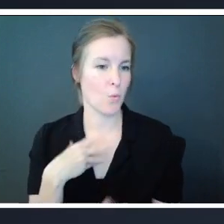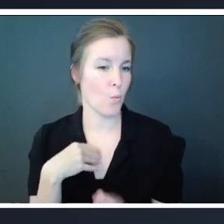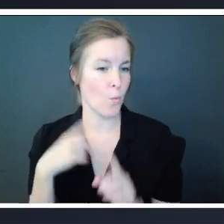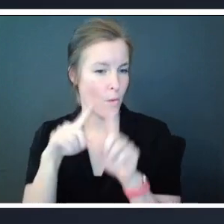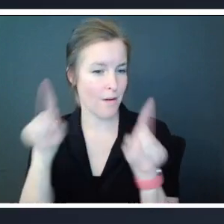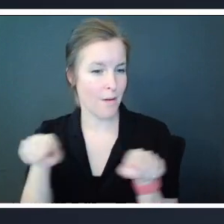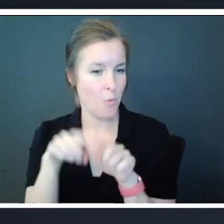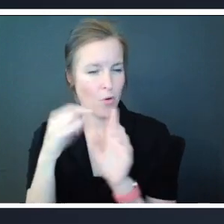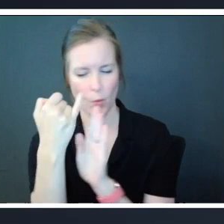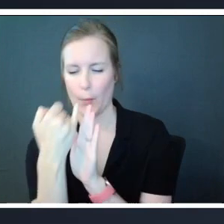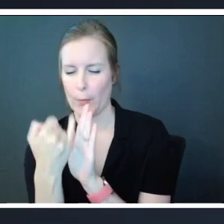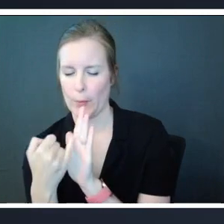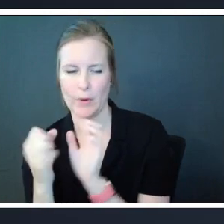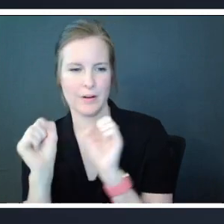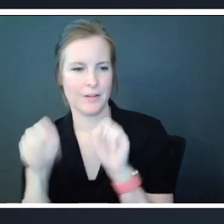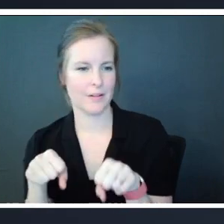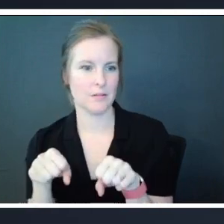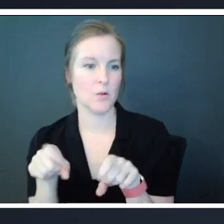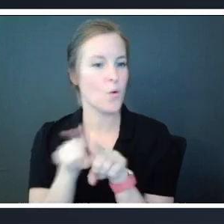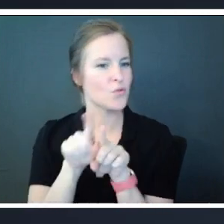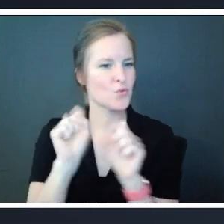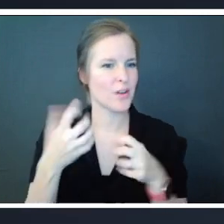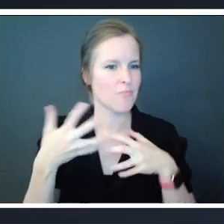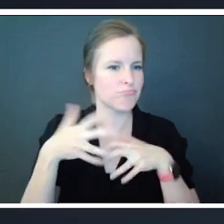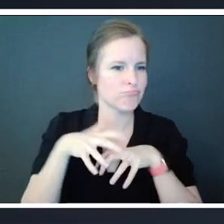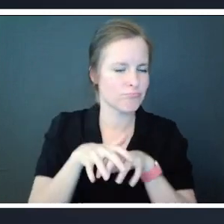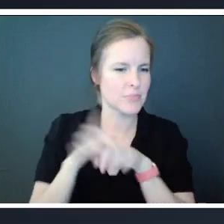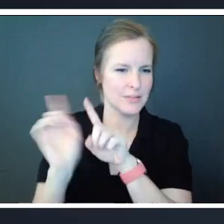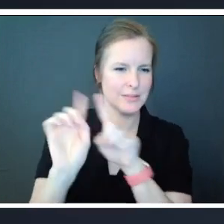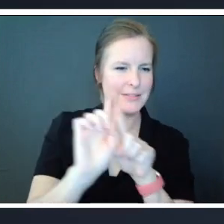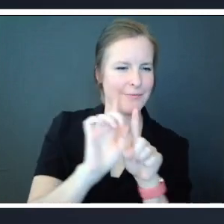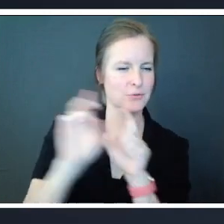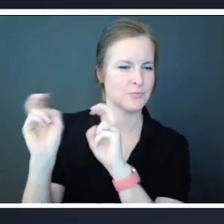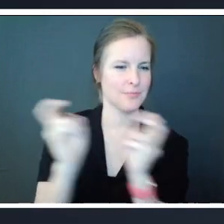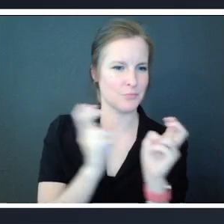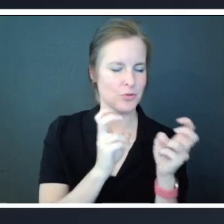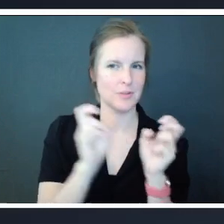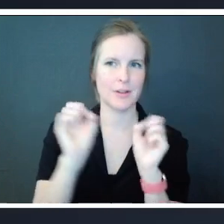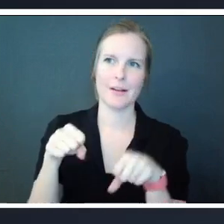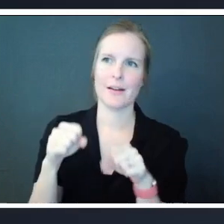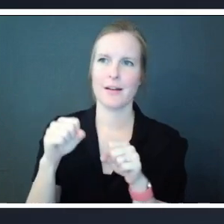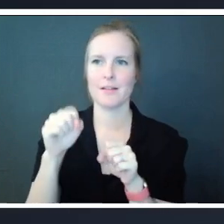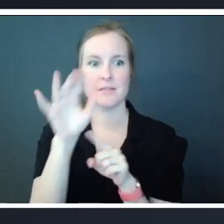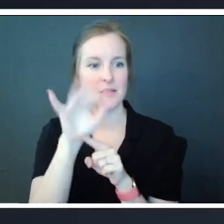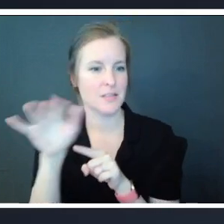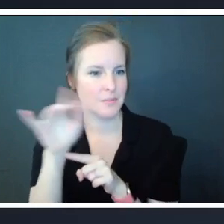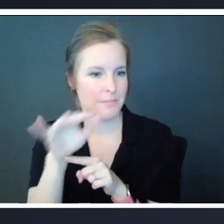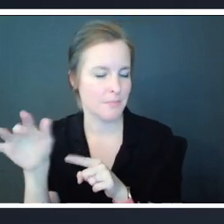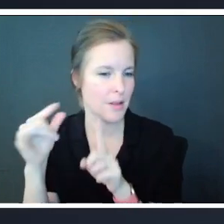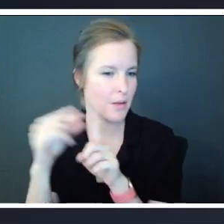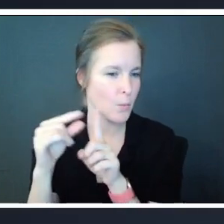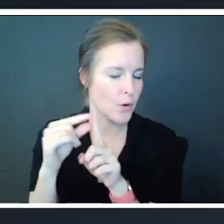interdisciplinary, add spelling words to create a word problem. For your math unit using ideas in